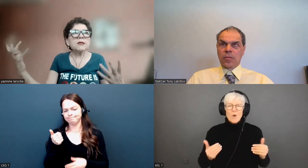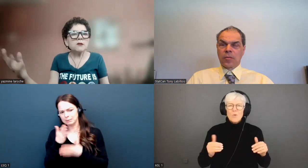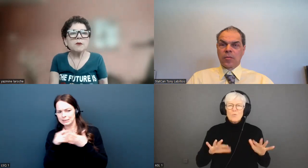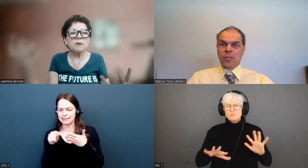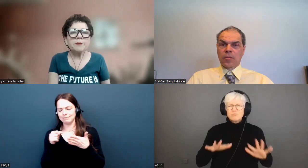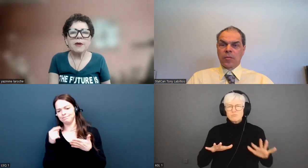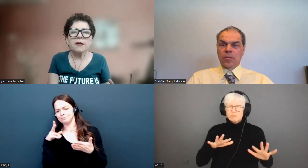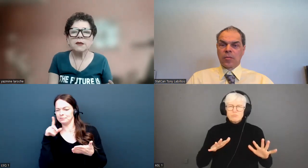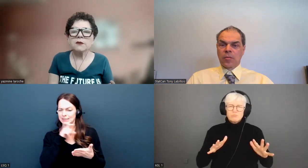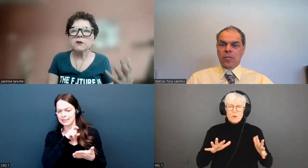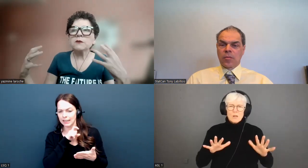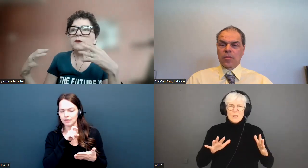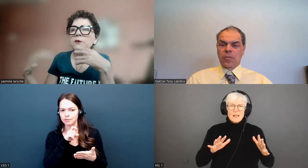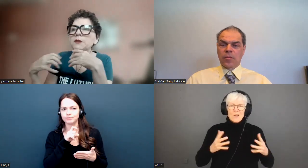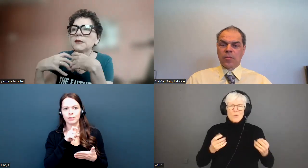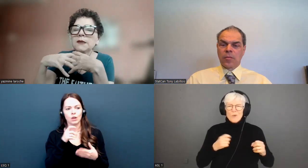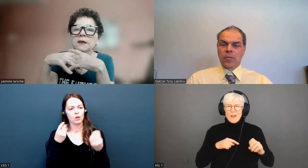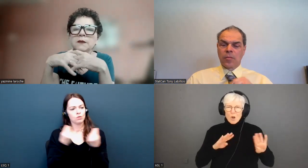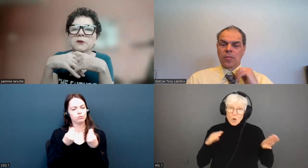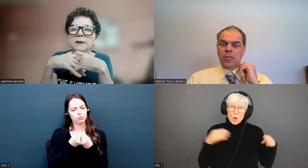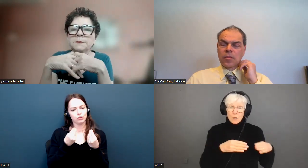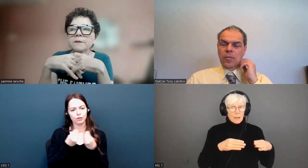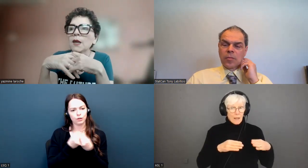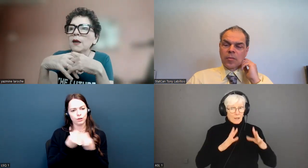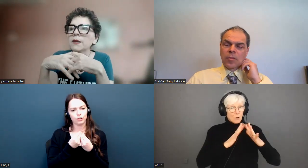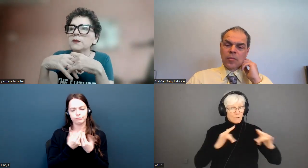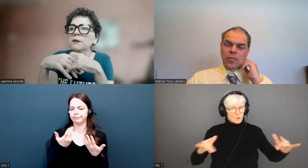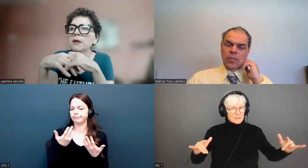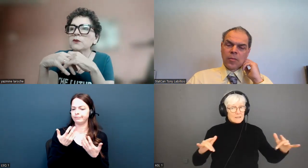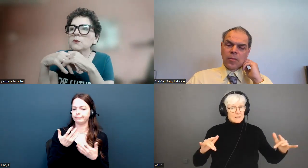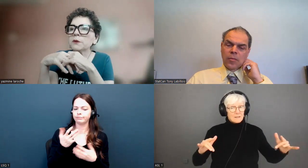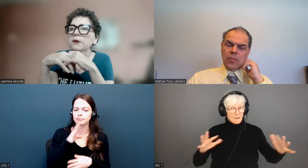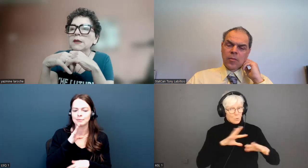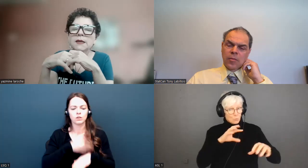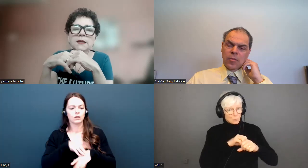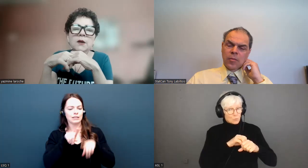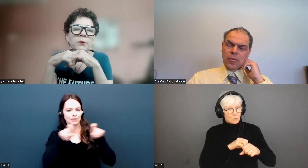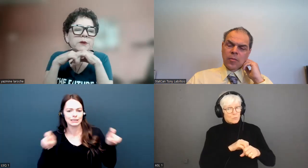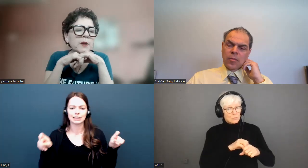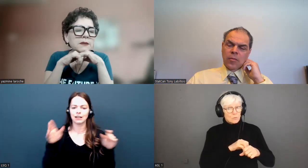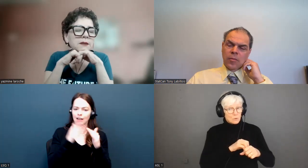attention being paid to issues of diversity and inclusion is to make sure that we're not